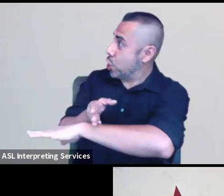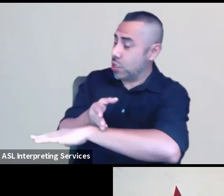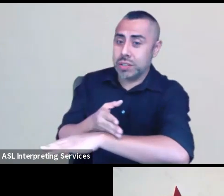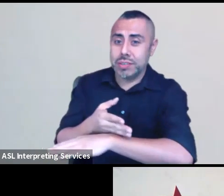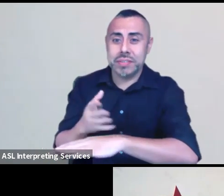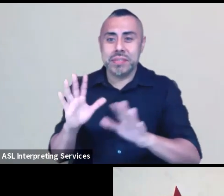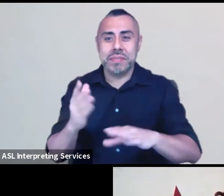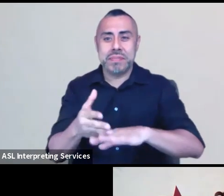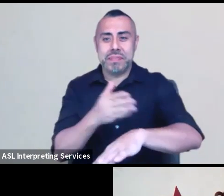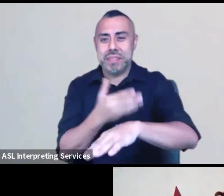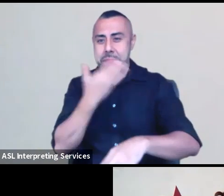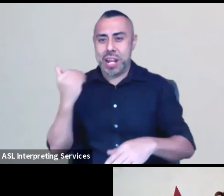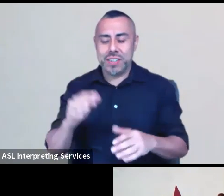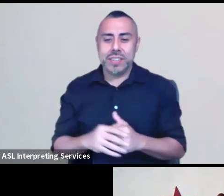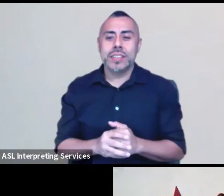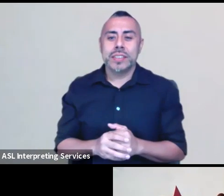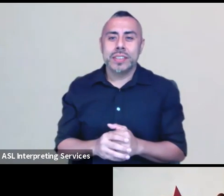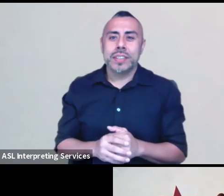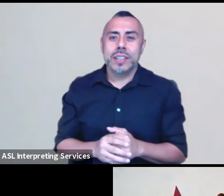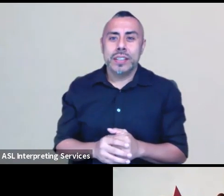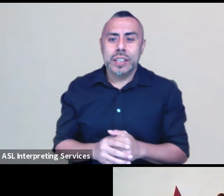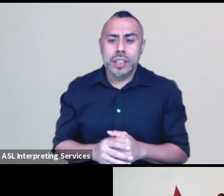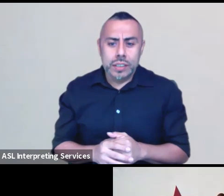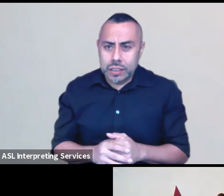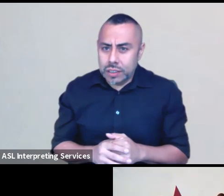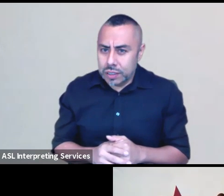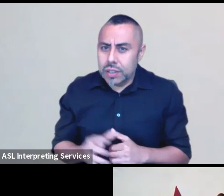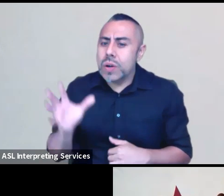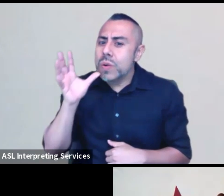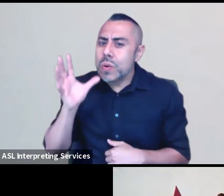Thank you, Vijay. Okay, so, I'm Nicole Brewer,